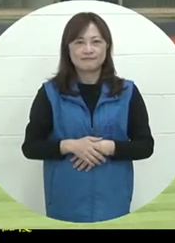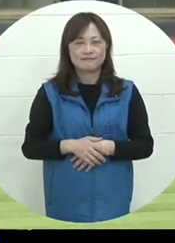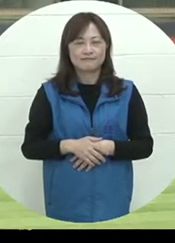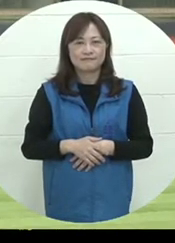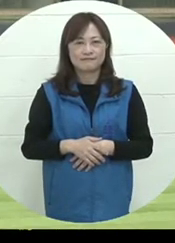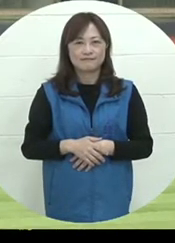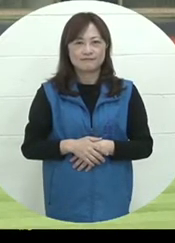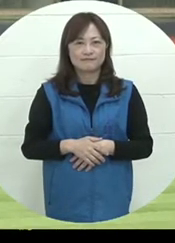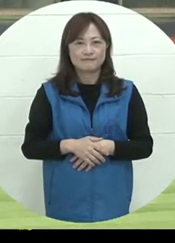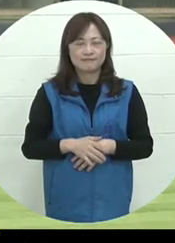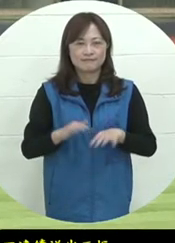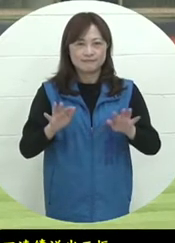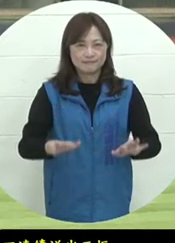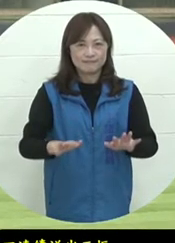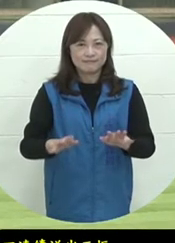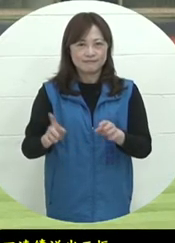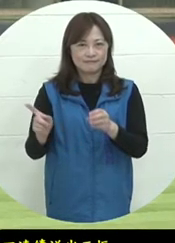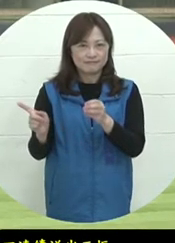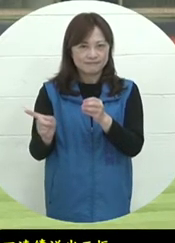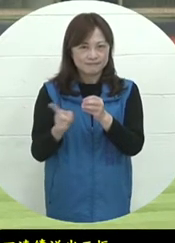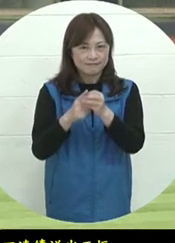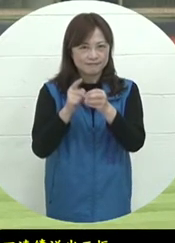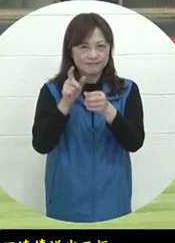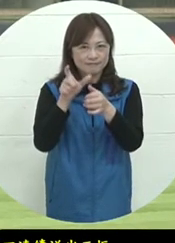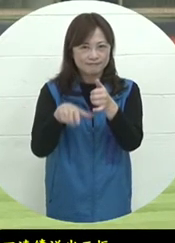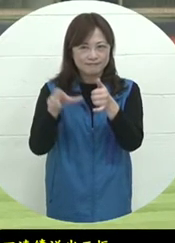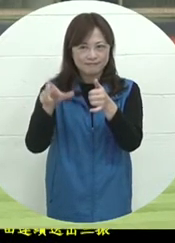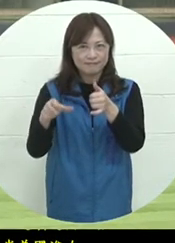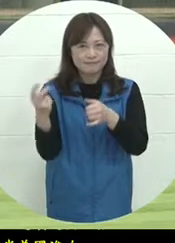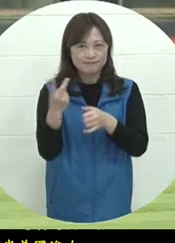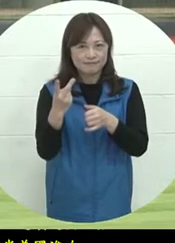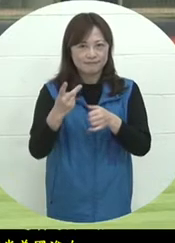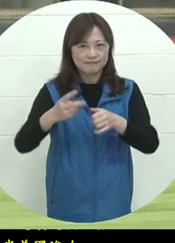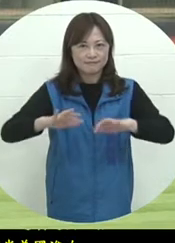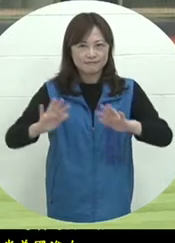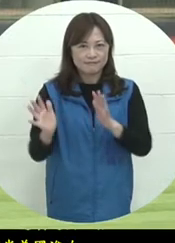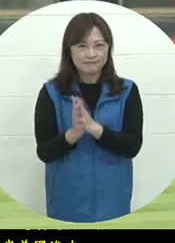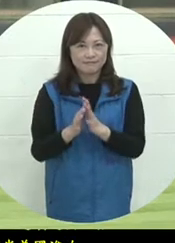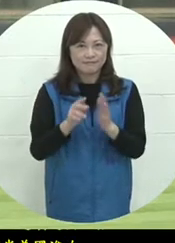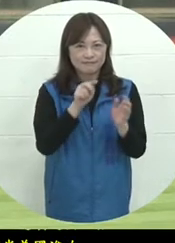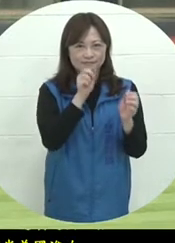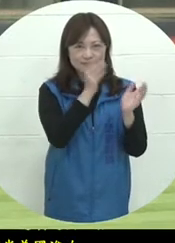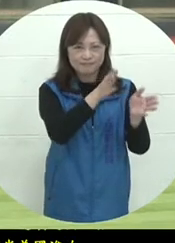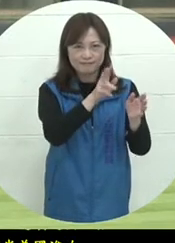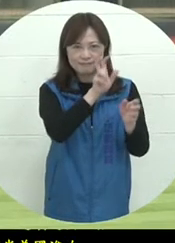the next two batters were unable to do anything for a moment. To grasp the fact that the secret hit is happening,